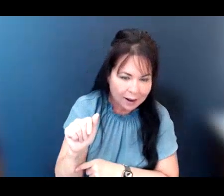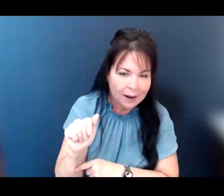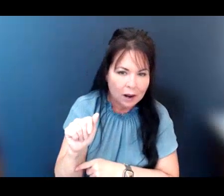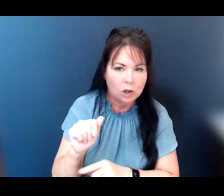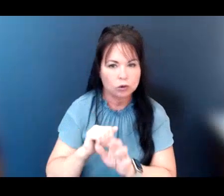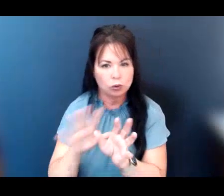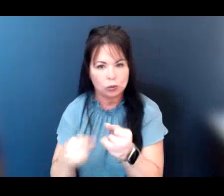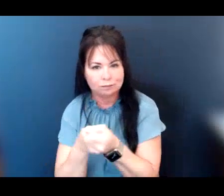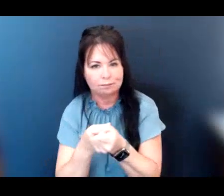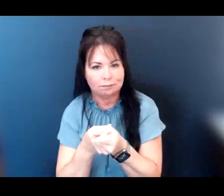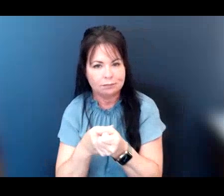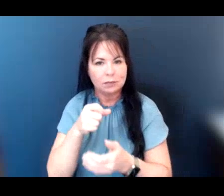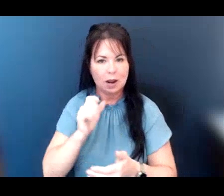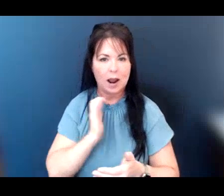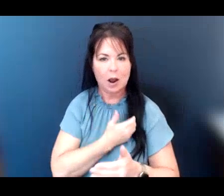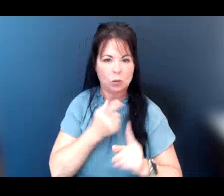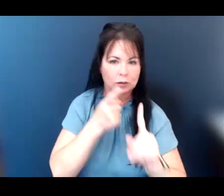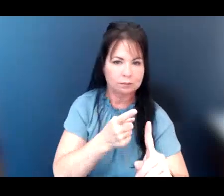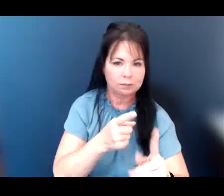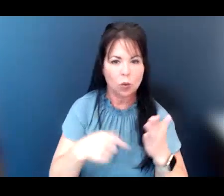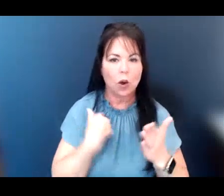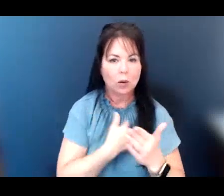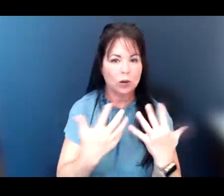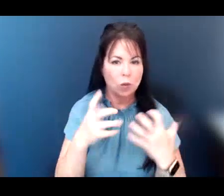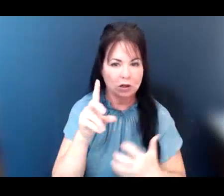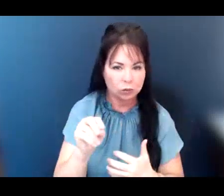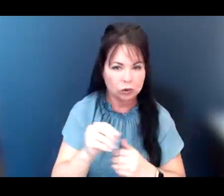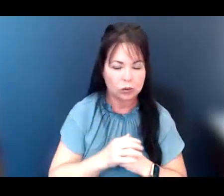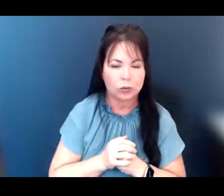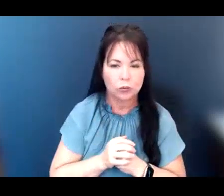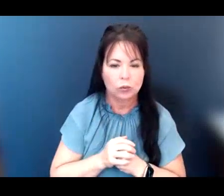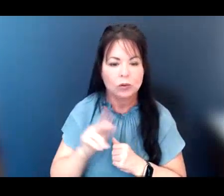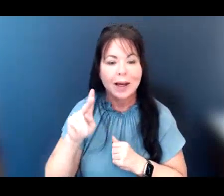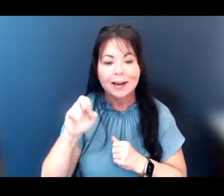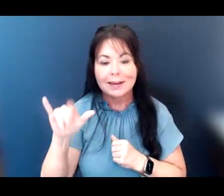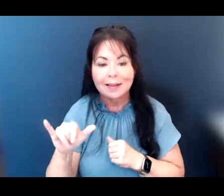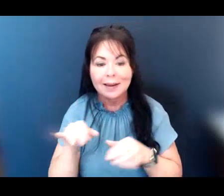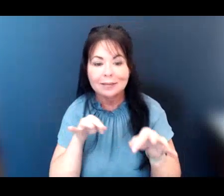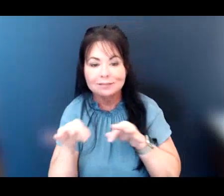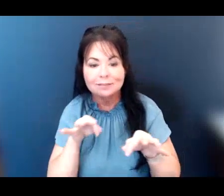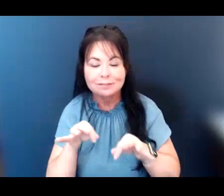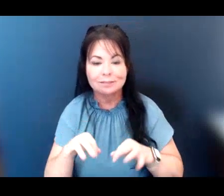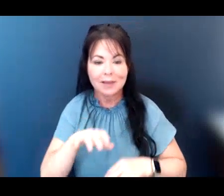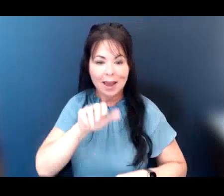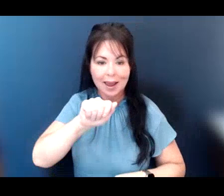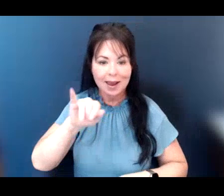So a good way, like Kelly pointed out, is to get a feel of where AI is today to look at AI-generated .